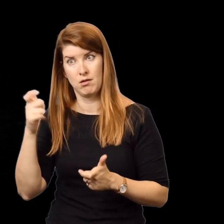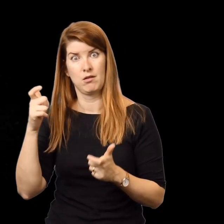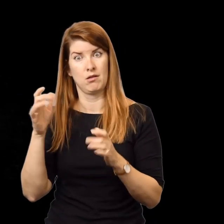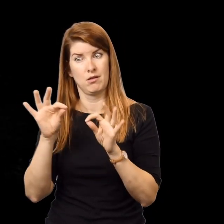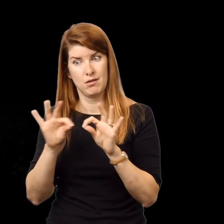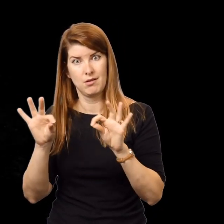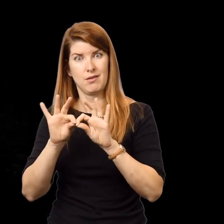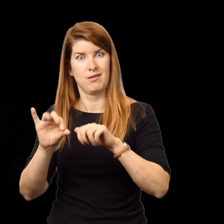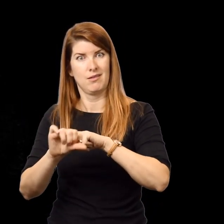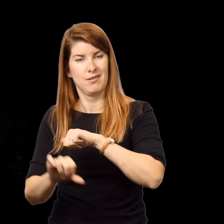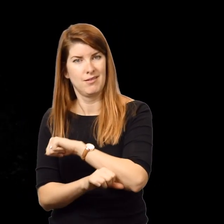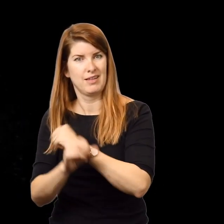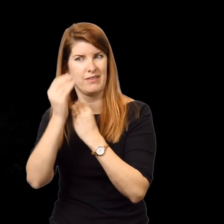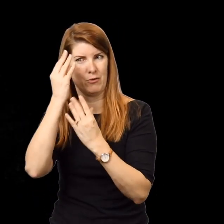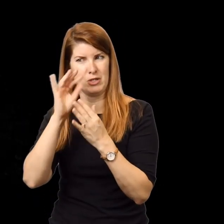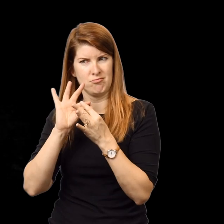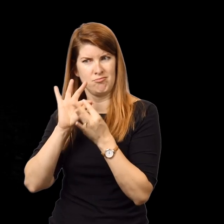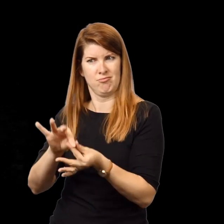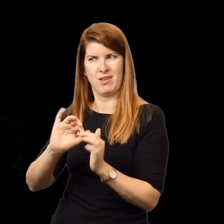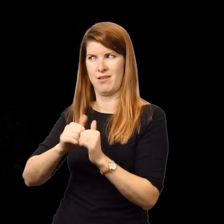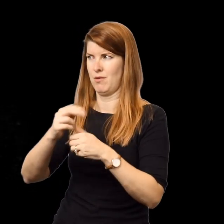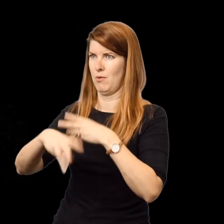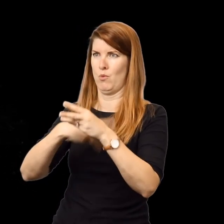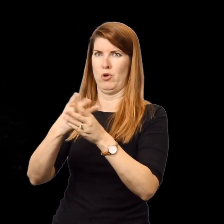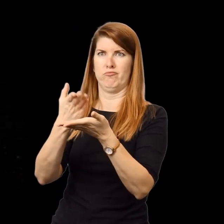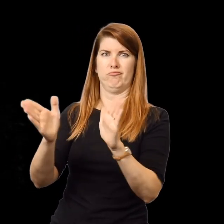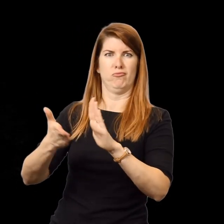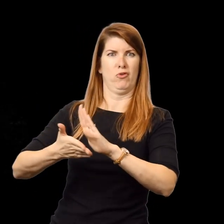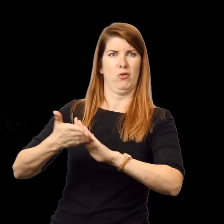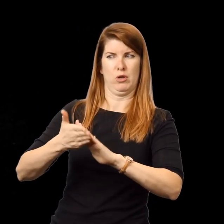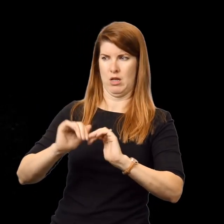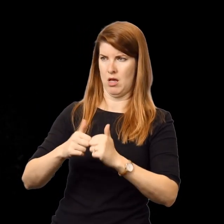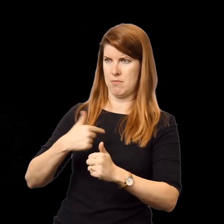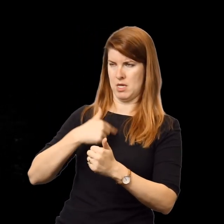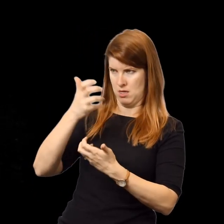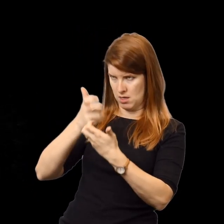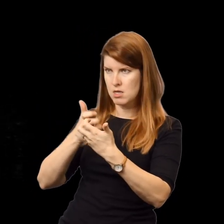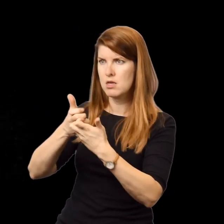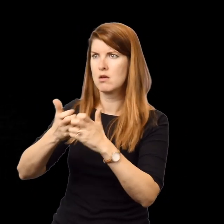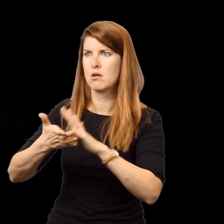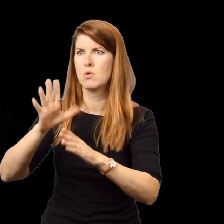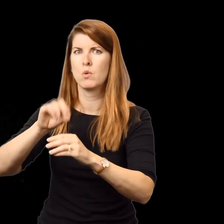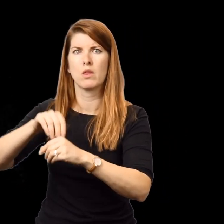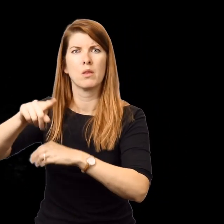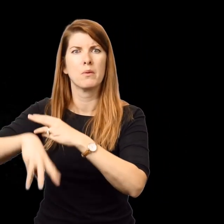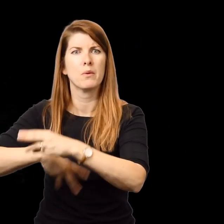of fundamental information about how the world operates and how you operate in it.